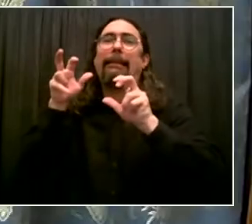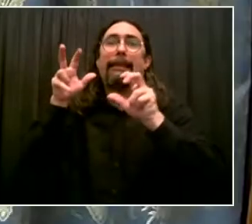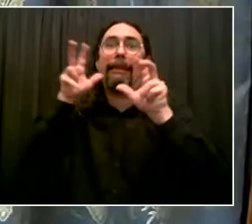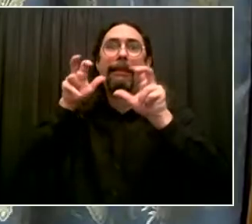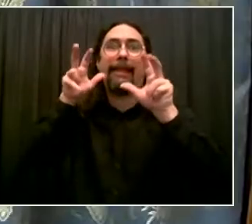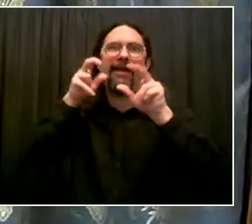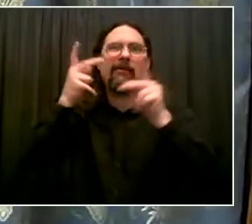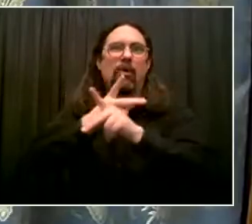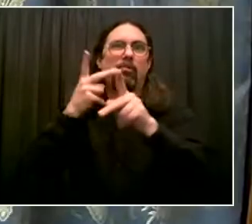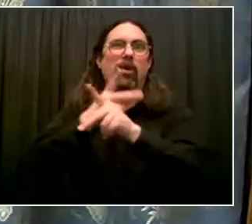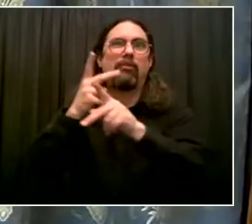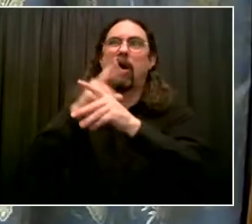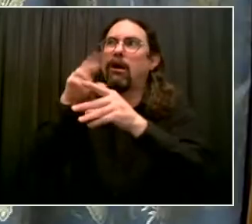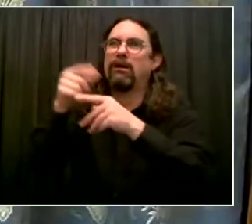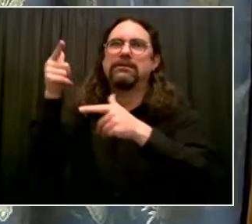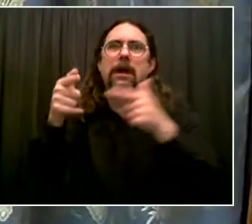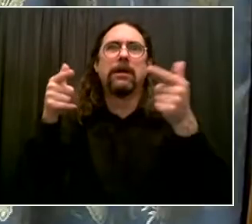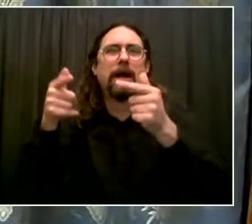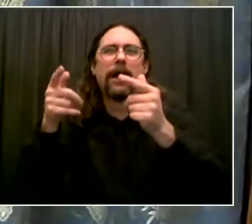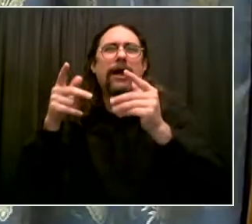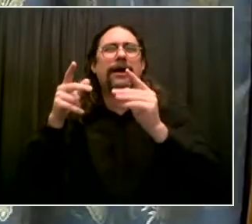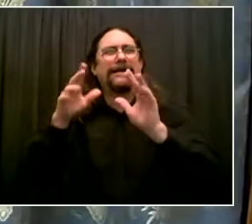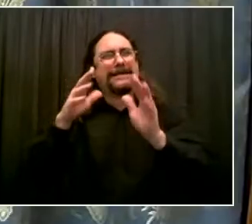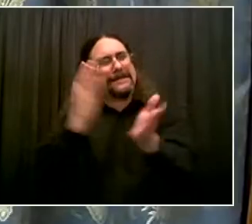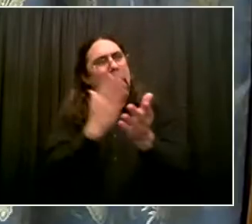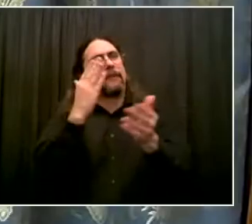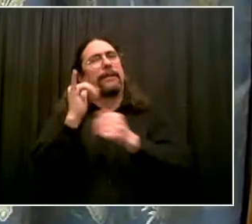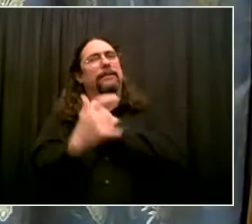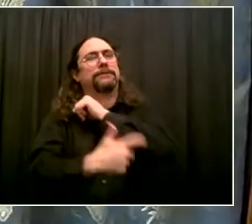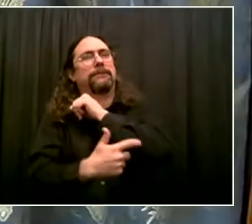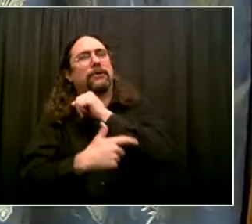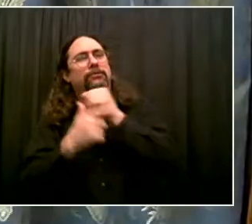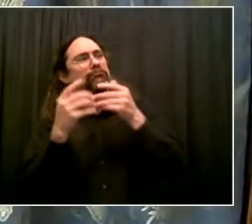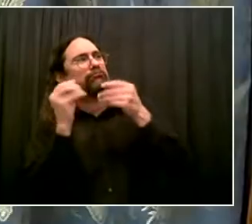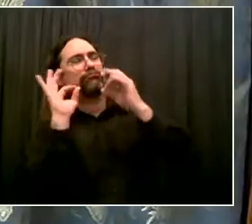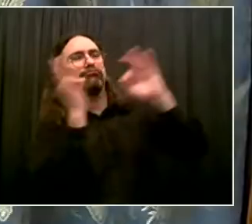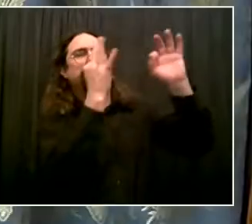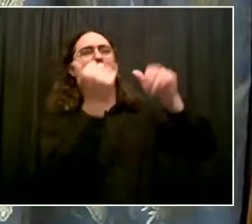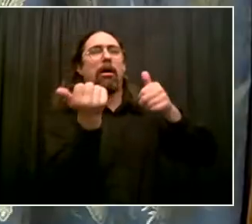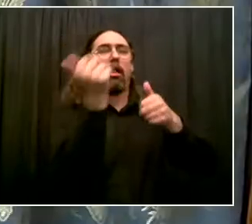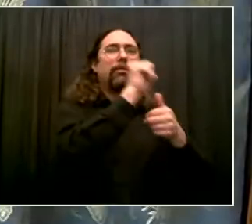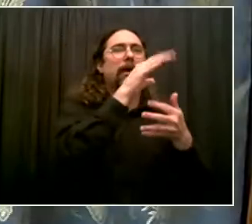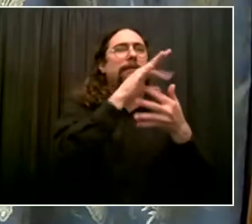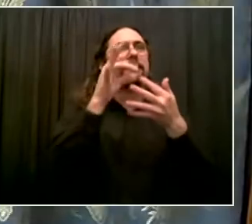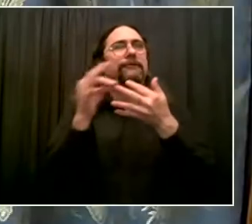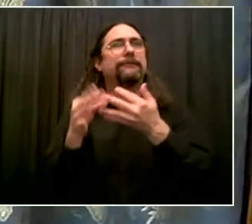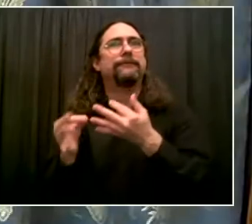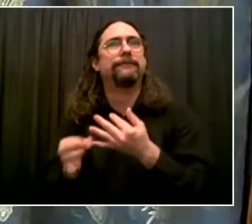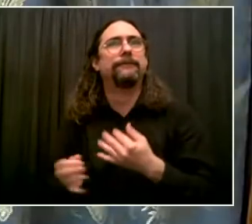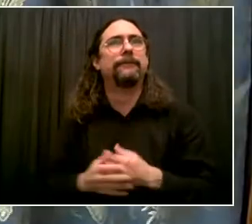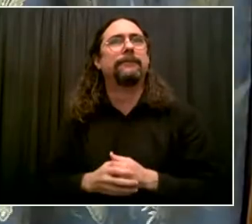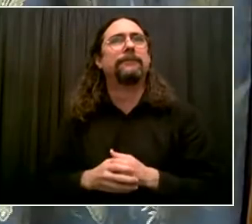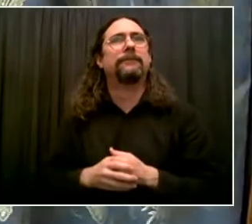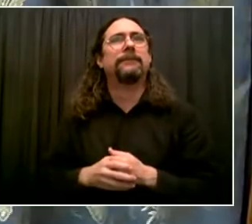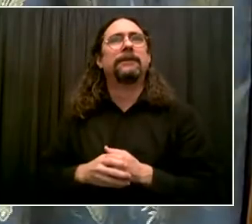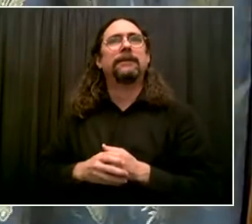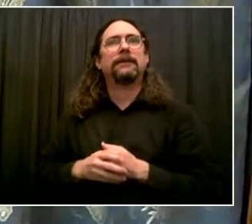VIOLENCE AND MAKE SURE THEY ARE HELD ACCOUNTABLE FOR ACTIONS, WE NEED TO MAKE SURE WE REACH DOWN